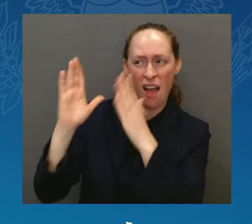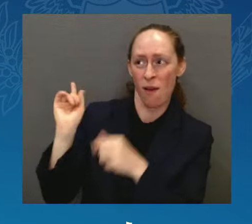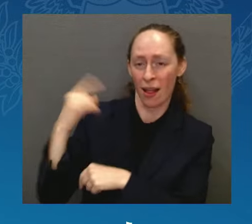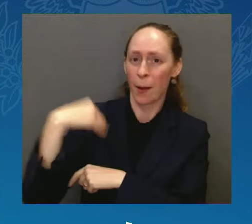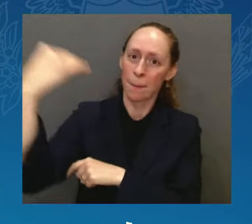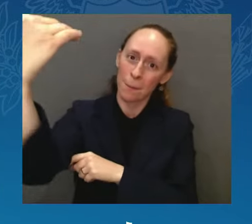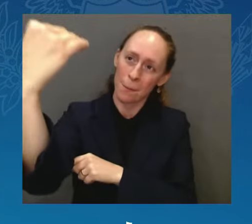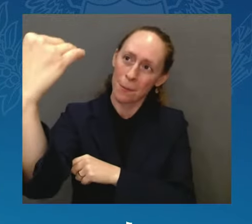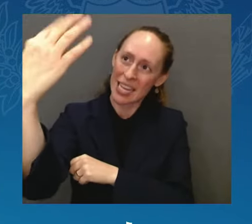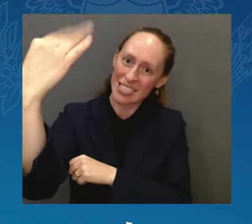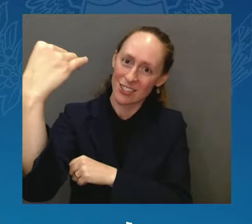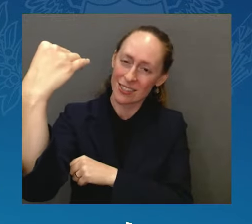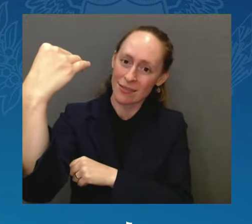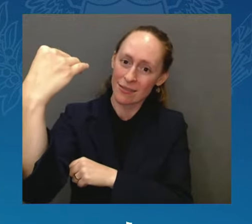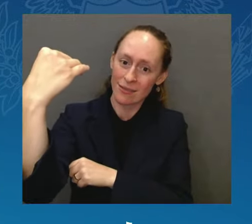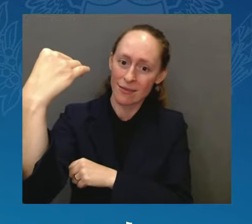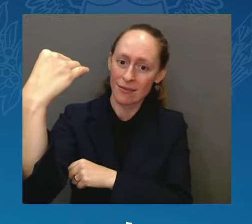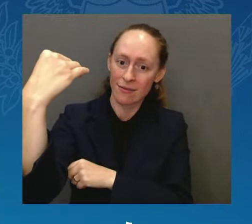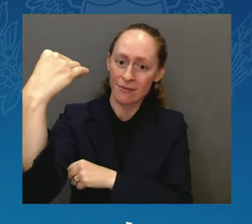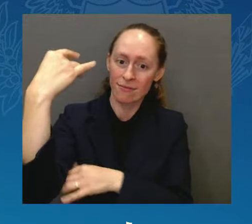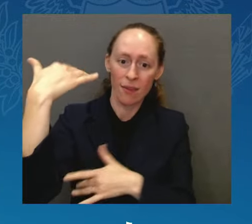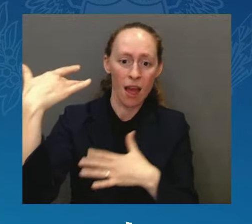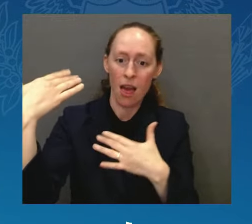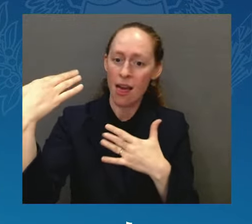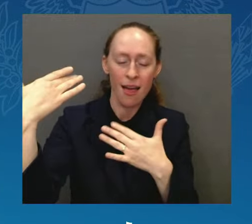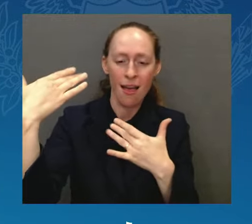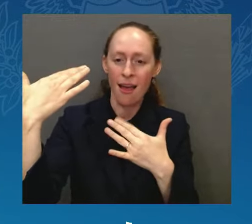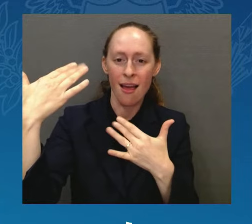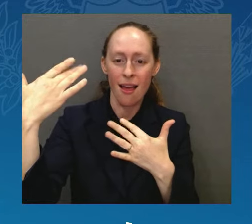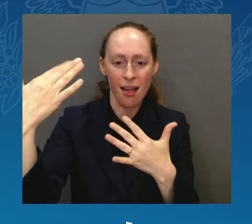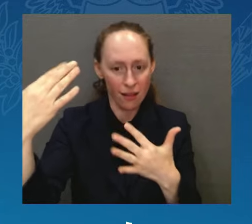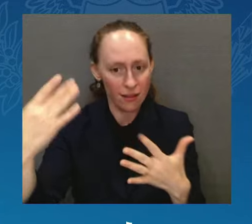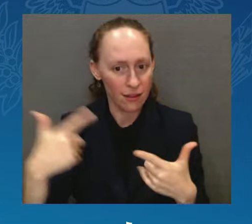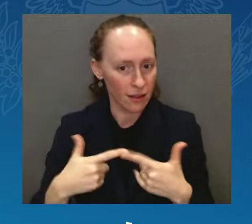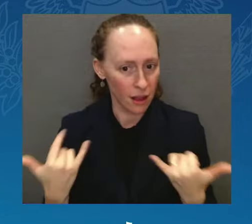to one day being invited inside and talking on a microphone.